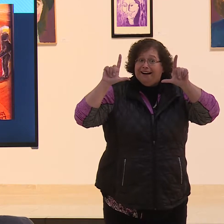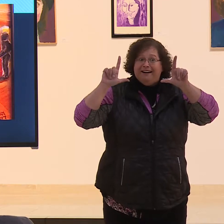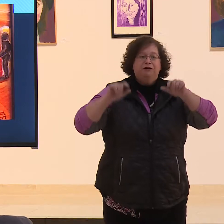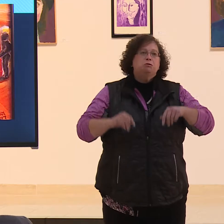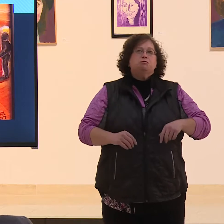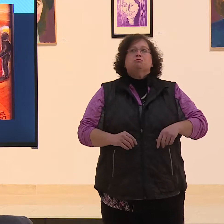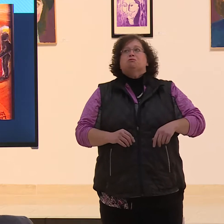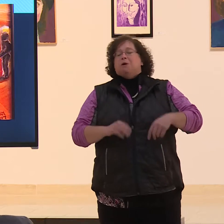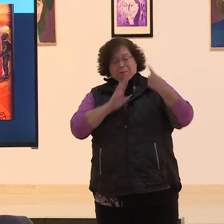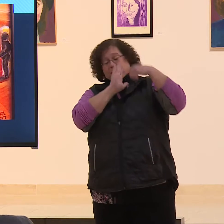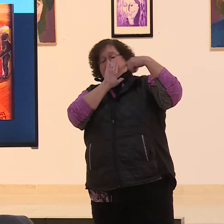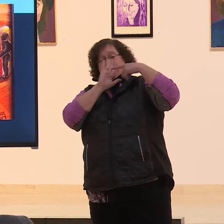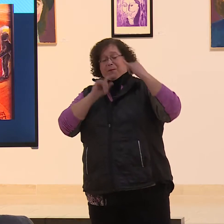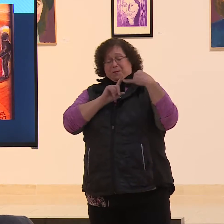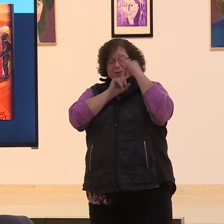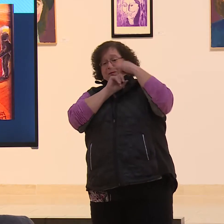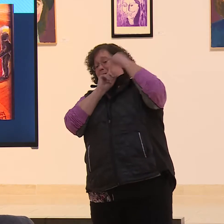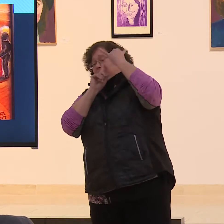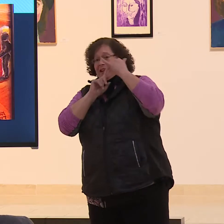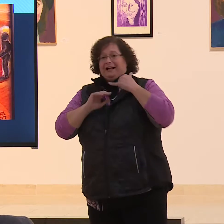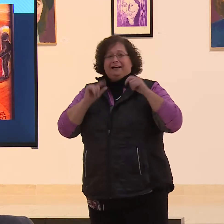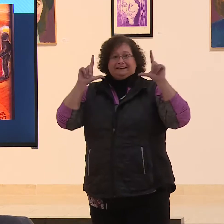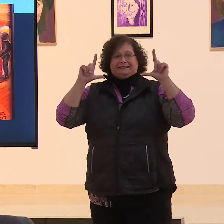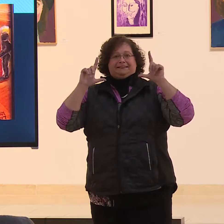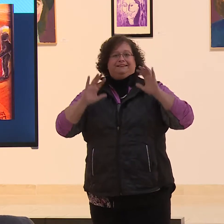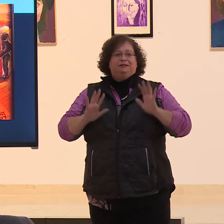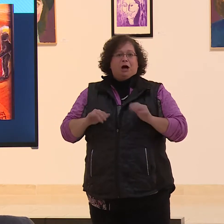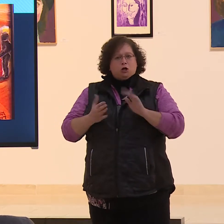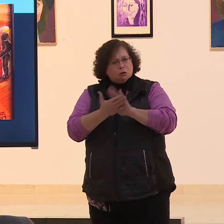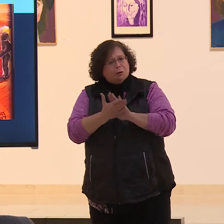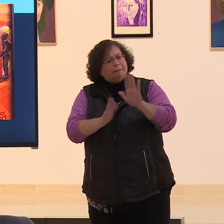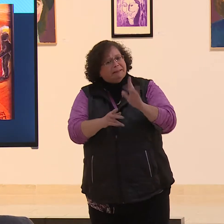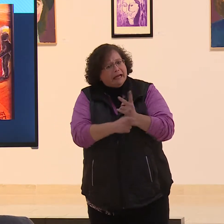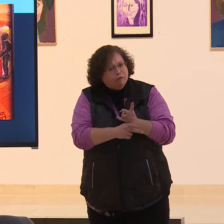Now, the vlog, I also had a similar experience, you know?